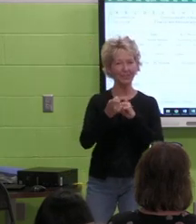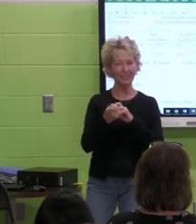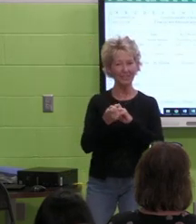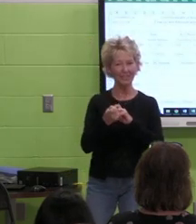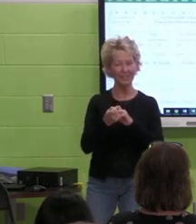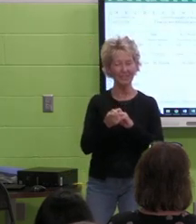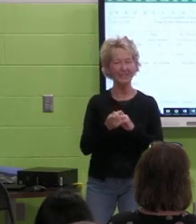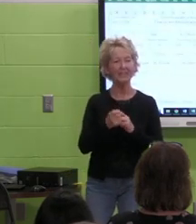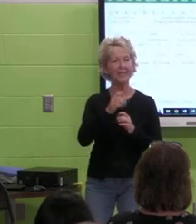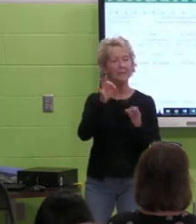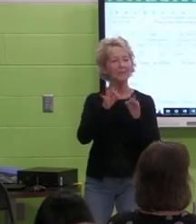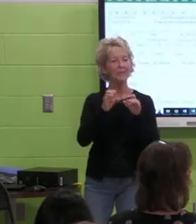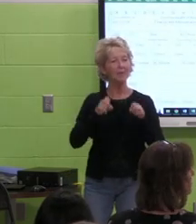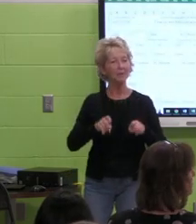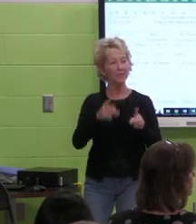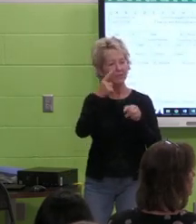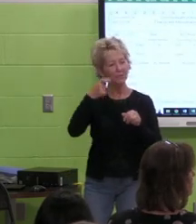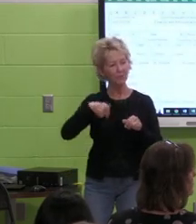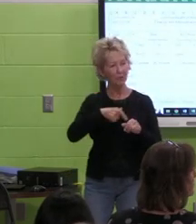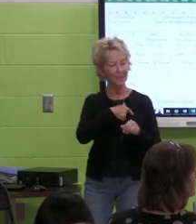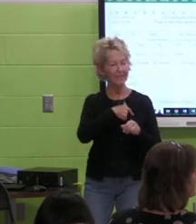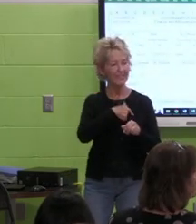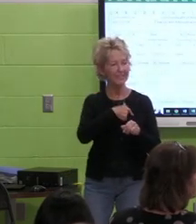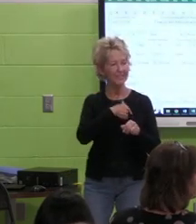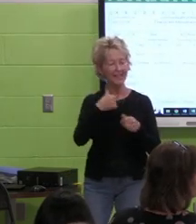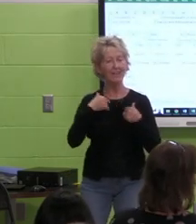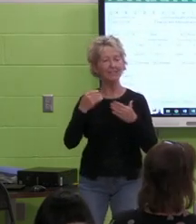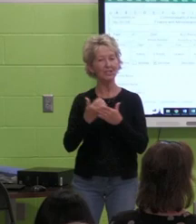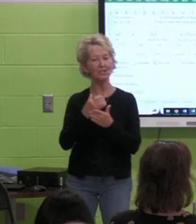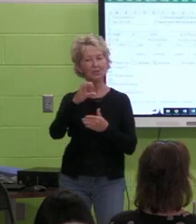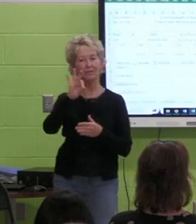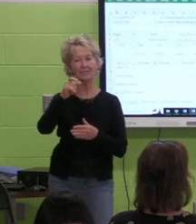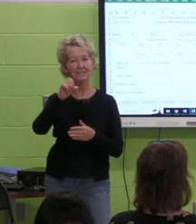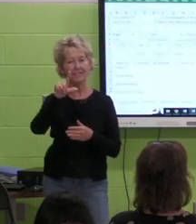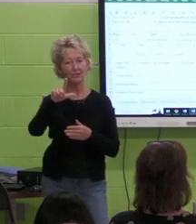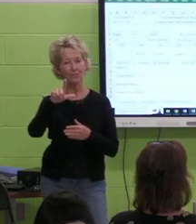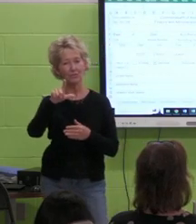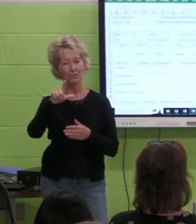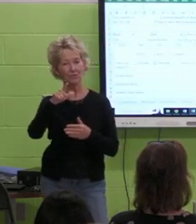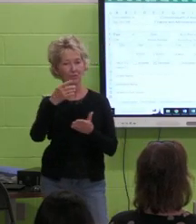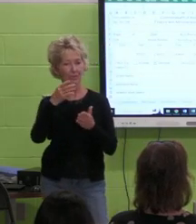this is a perfect opportunity for us we have a new fiscal person you have a new principal